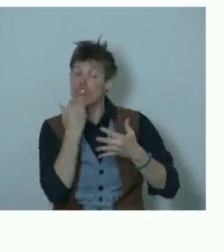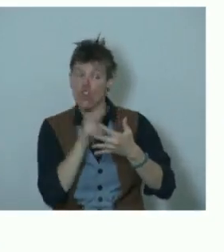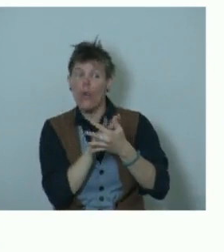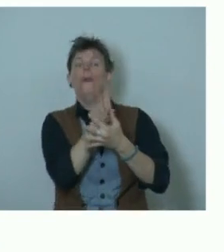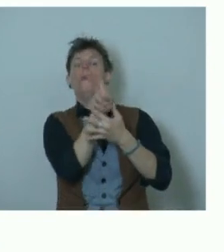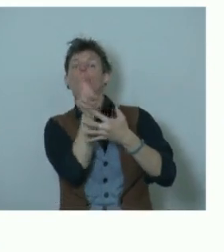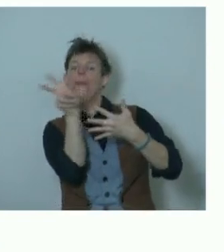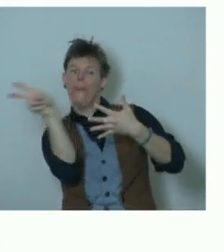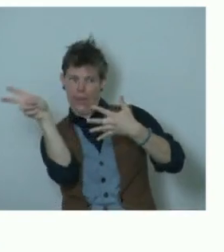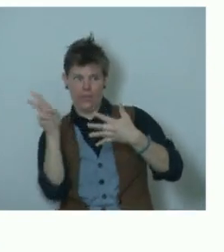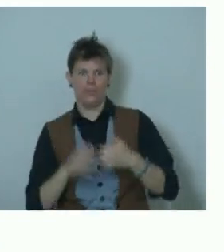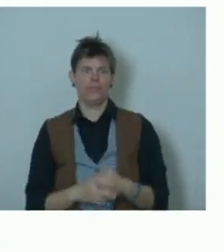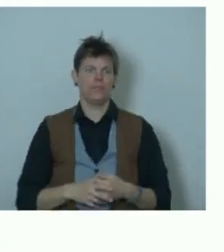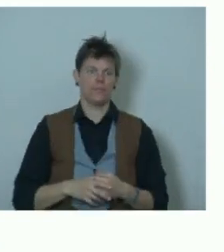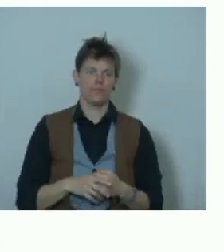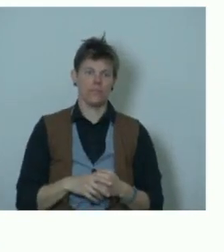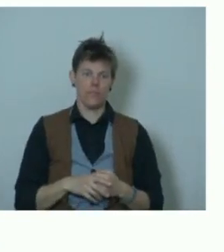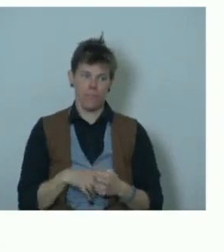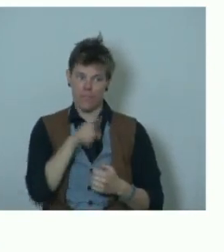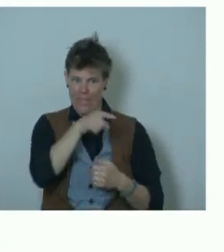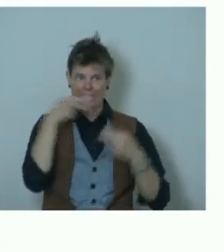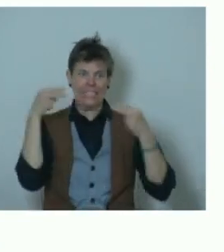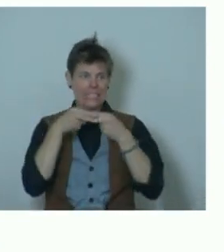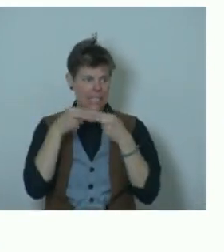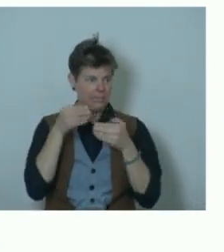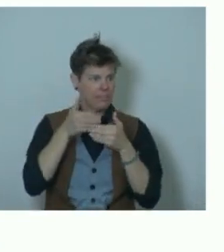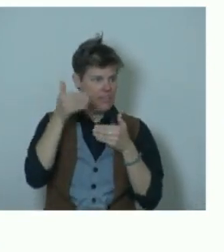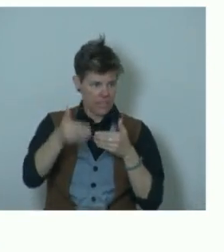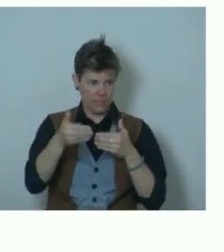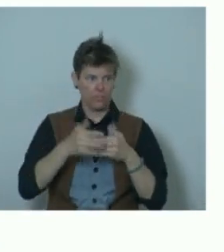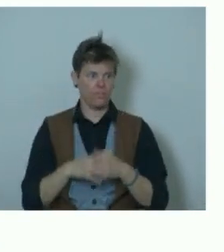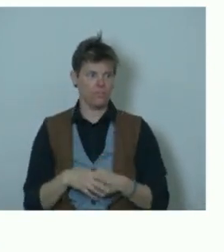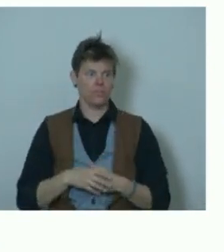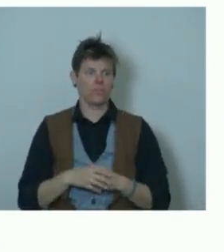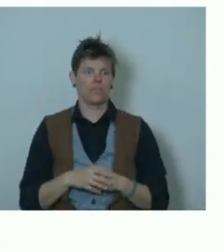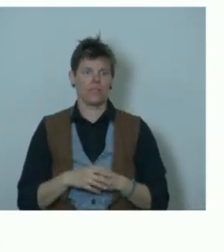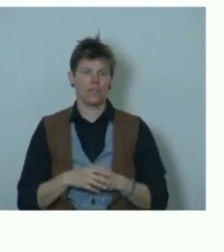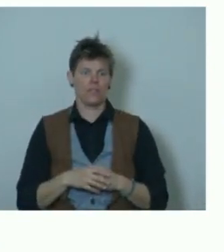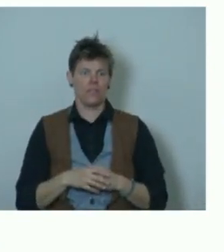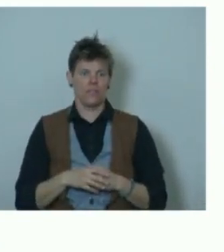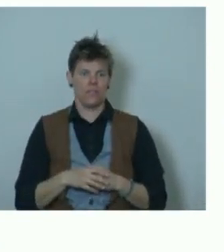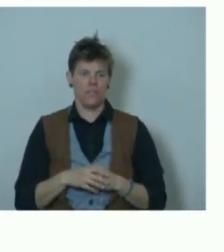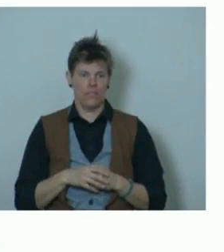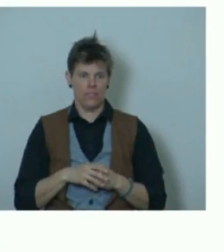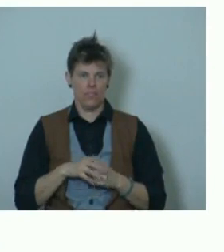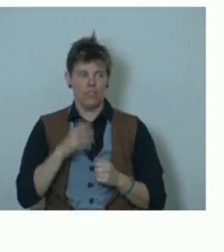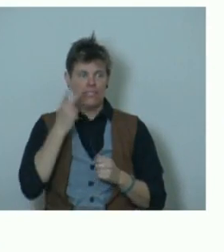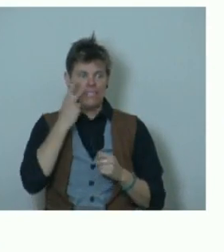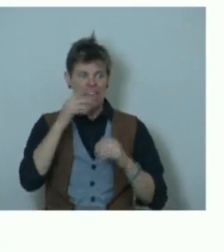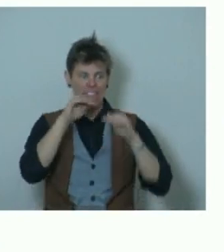WORRISOME IN THE MIDDLE THREE AND AN ENCOURAGING TREND FOR BERNALILLO COUNTY ON THE TOP.